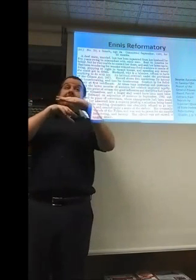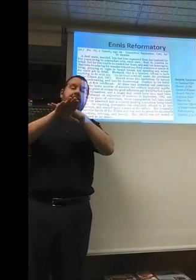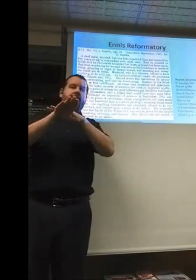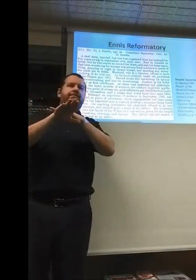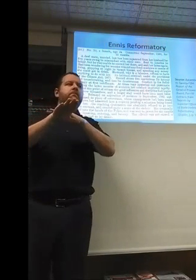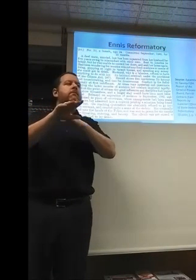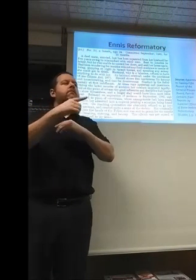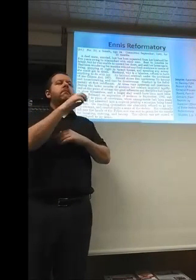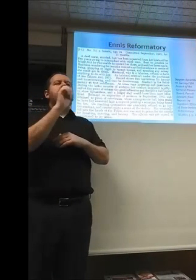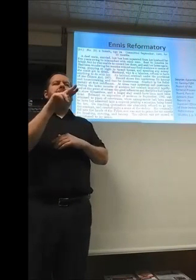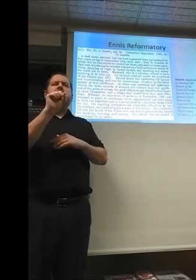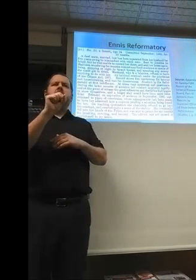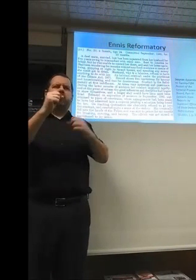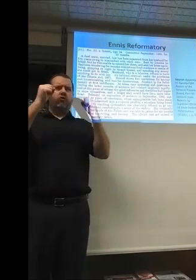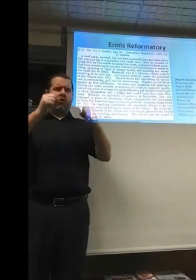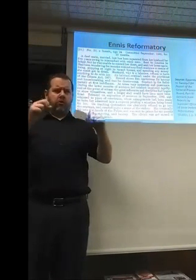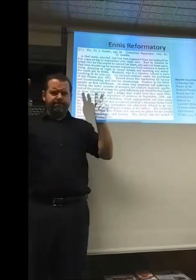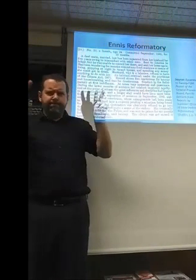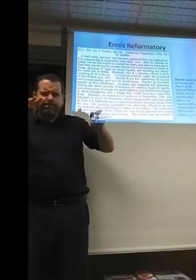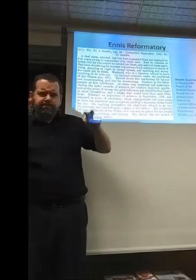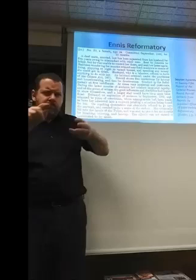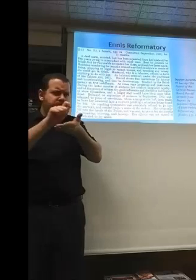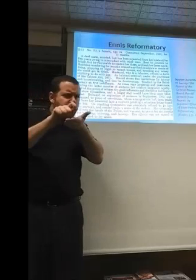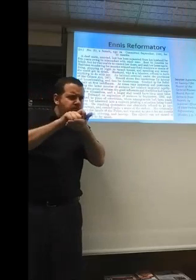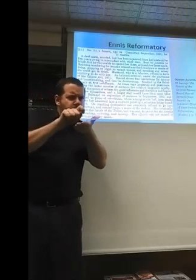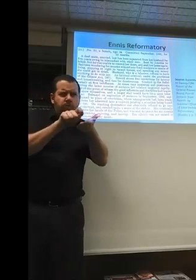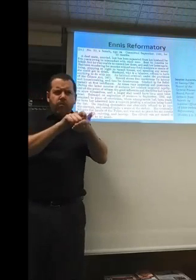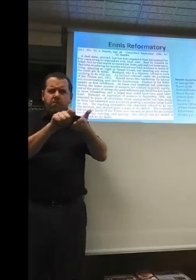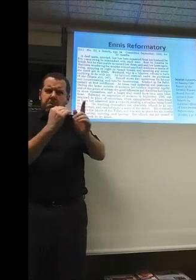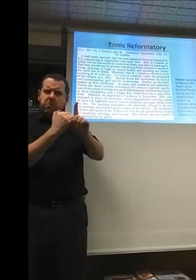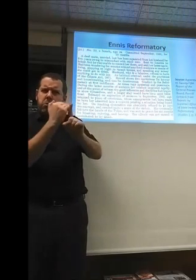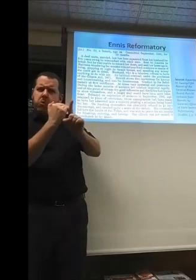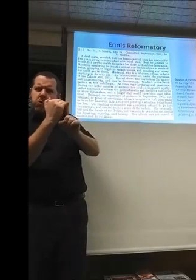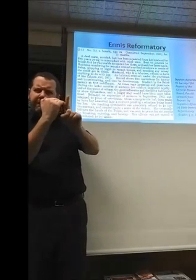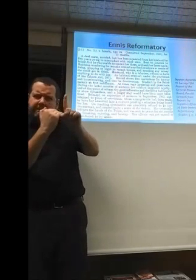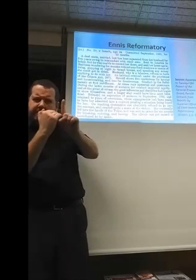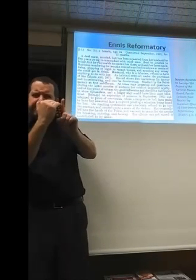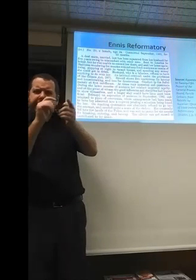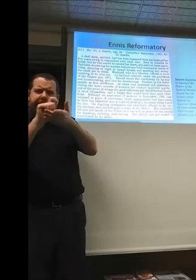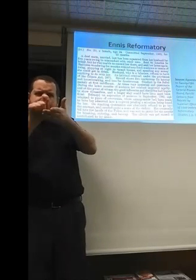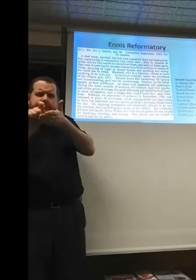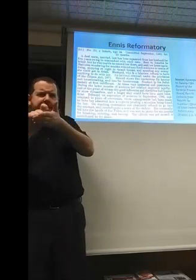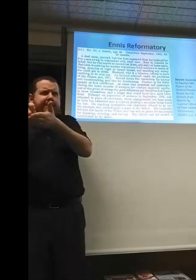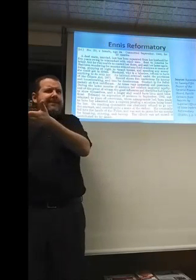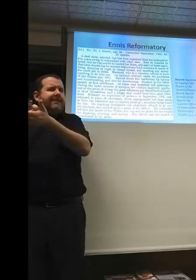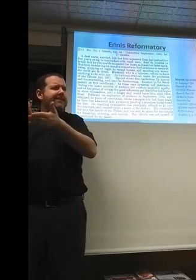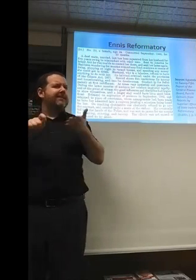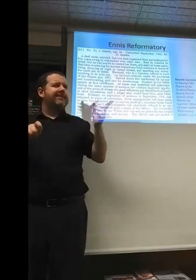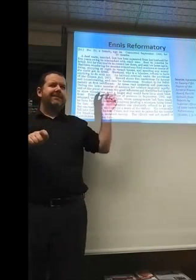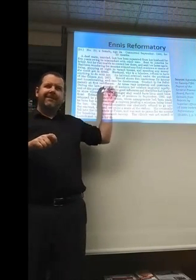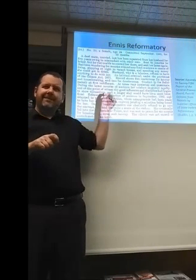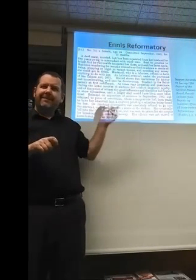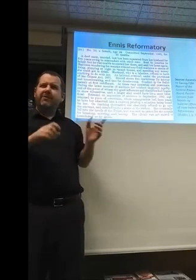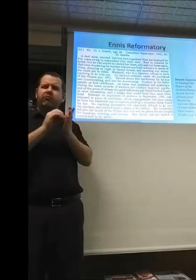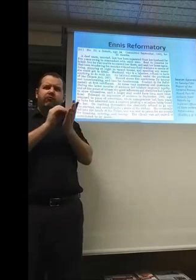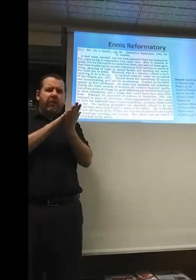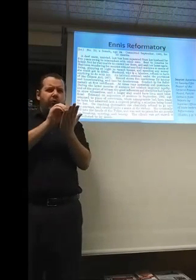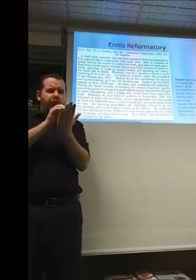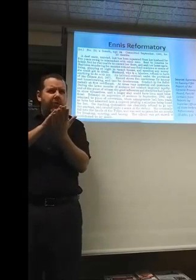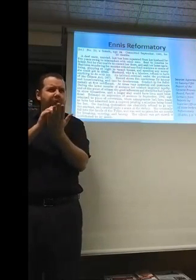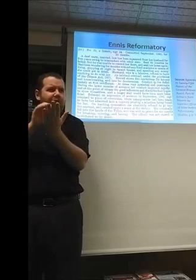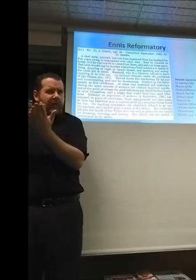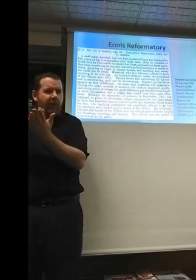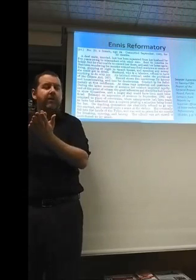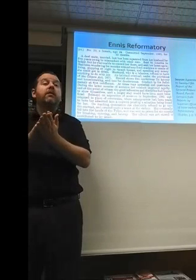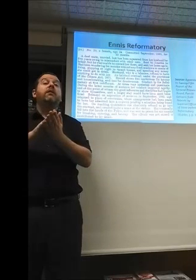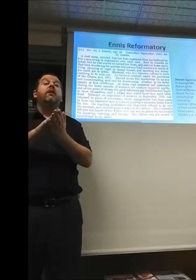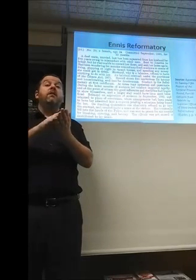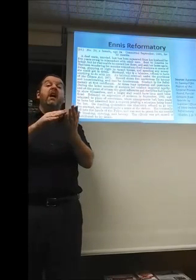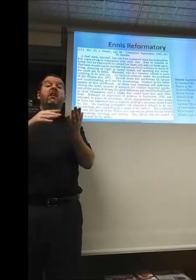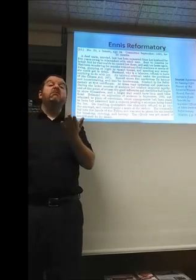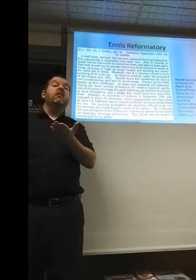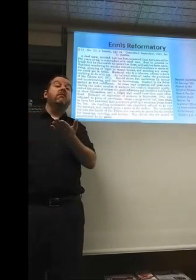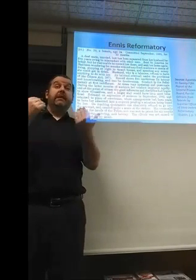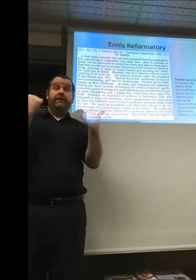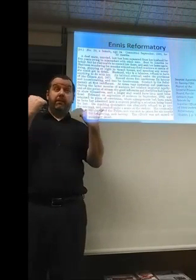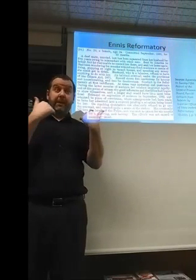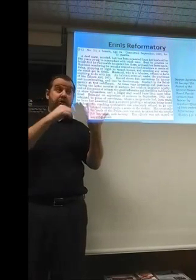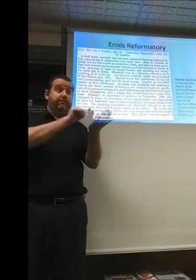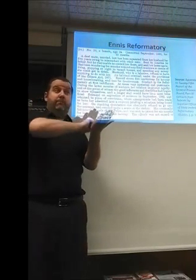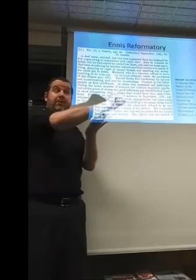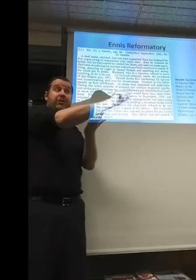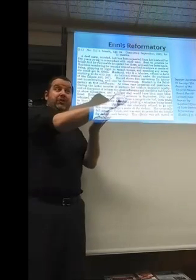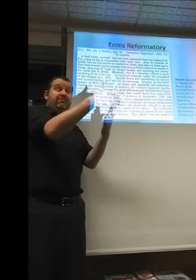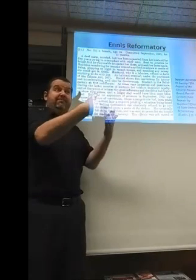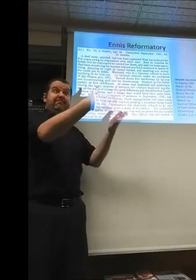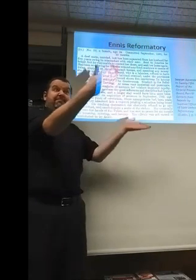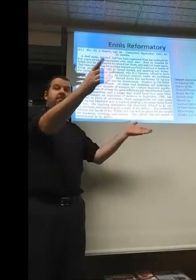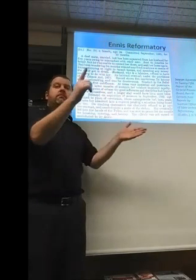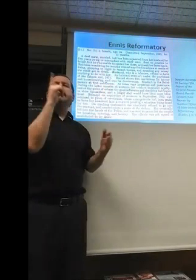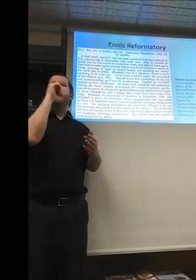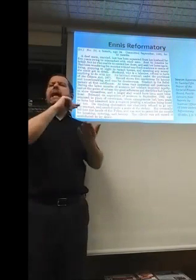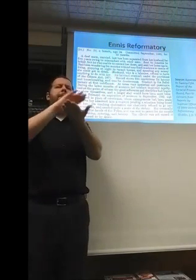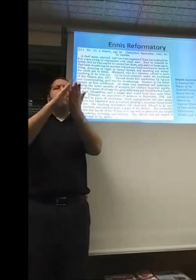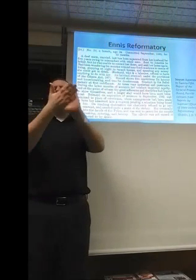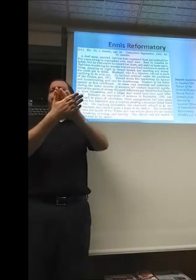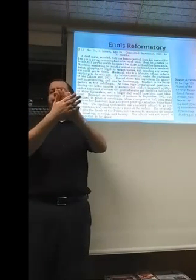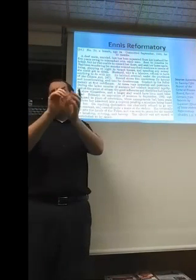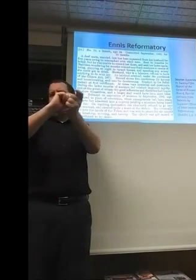And she said that she had brought a priest to see her [Maria] so Maria dod understand